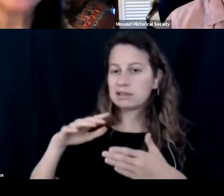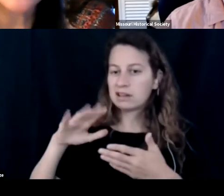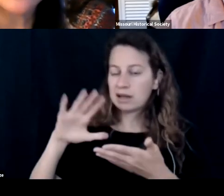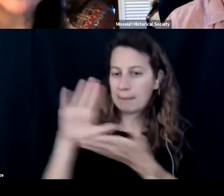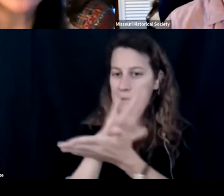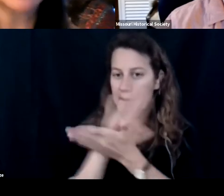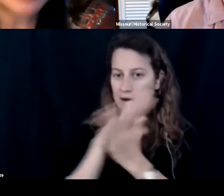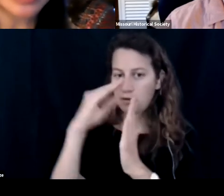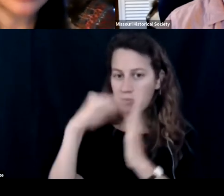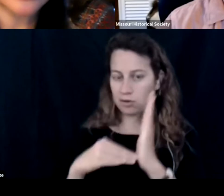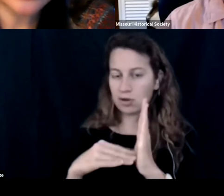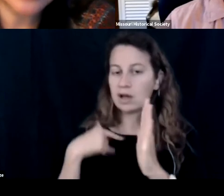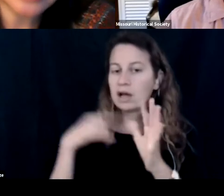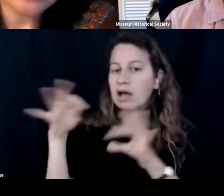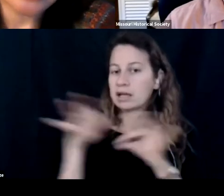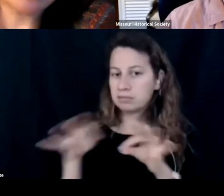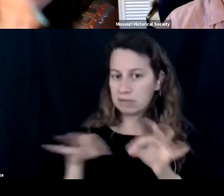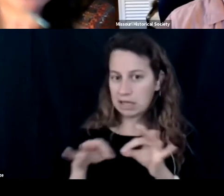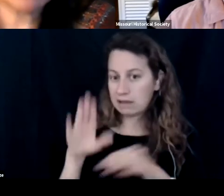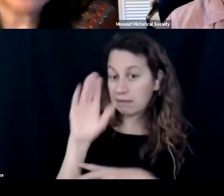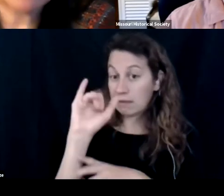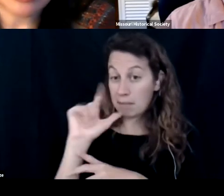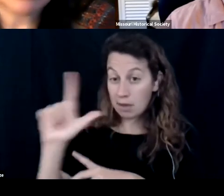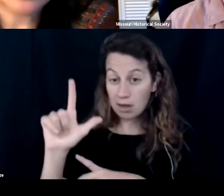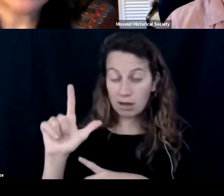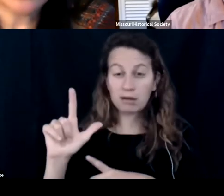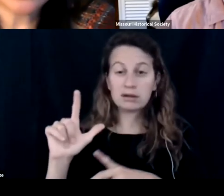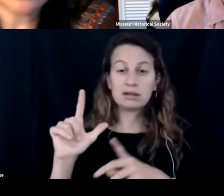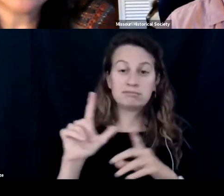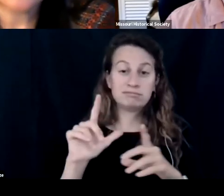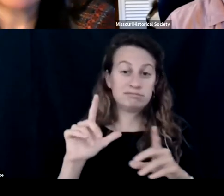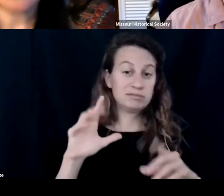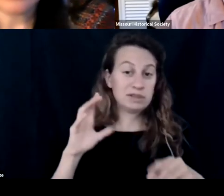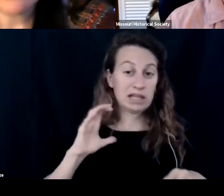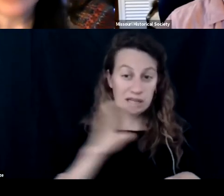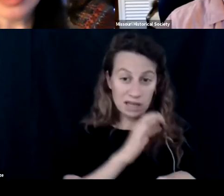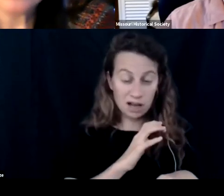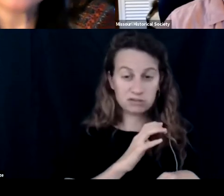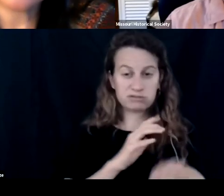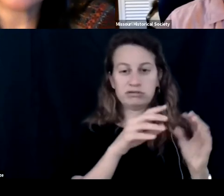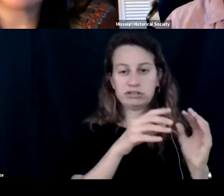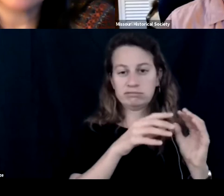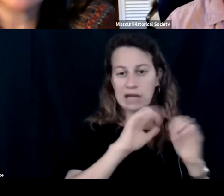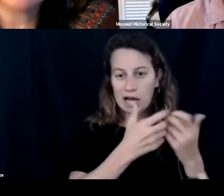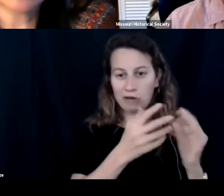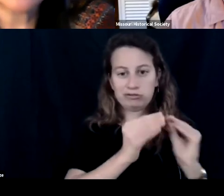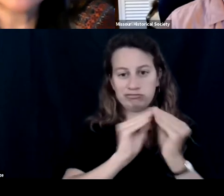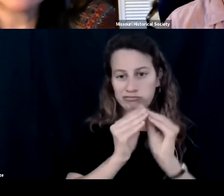round of reparations in the in the 80s, and 90s. Because they weren't it applied to citizens and permanent residents, I